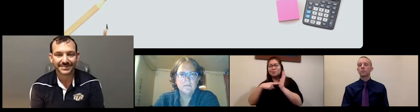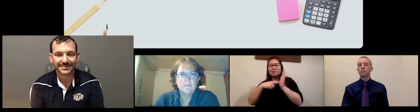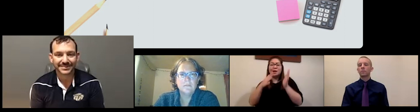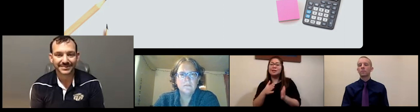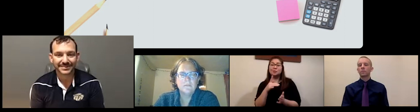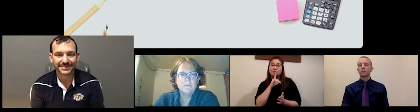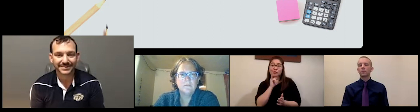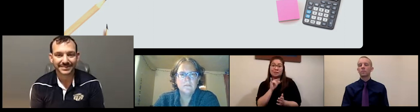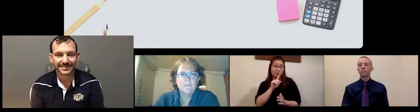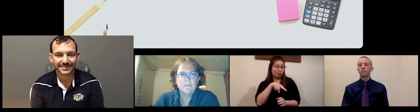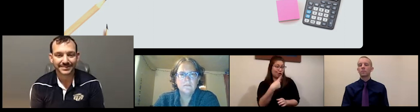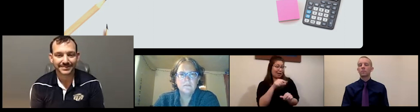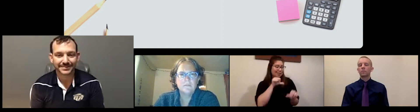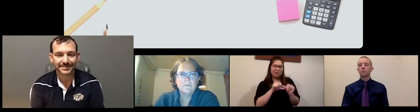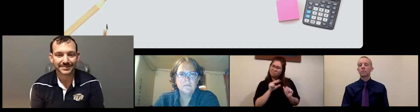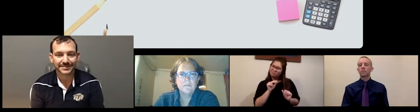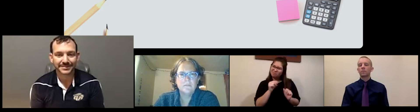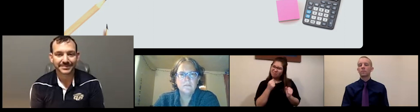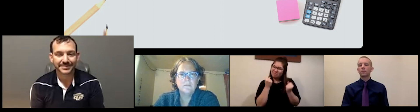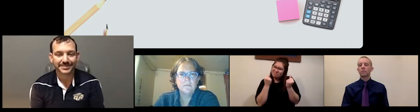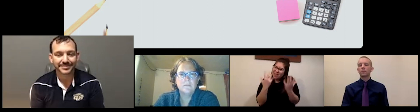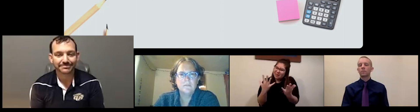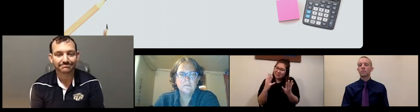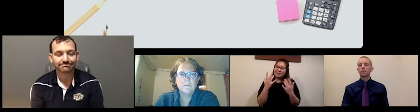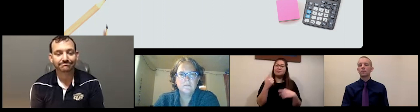Really, it’s not just about science, there are many possibilities.